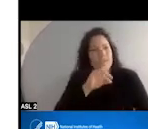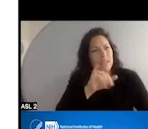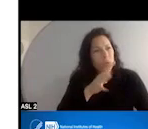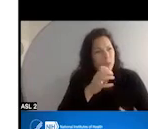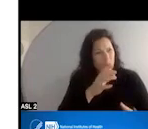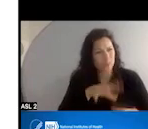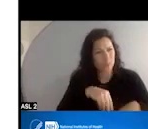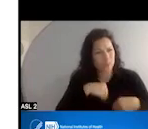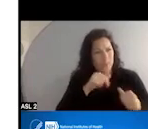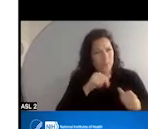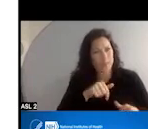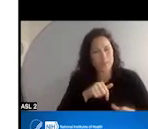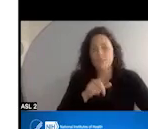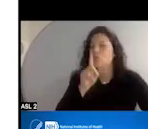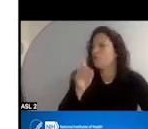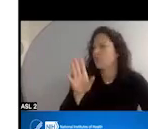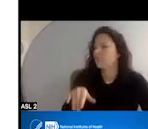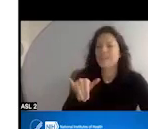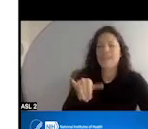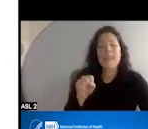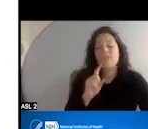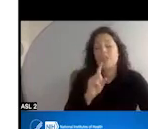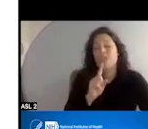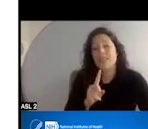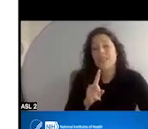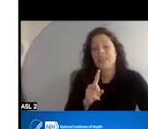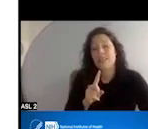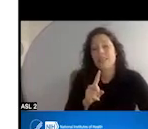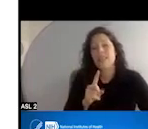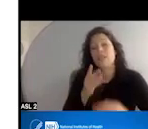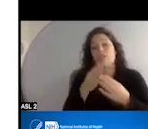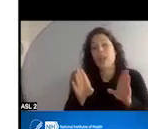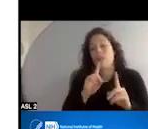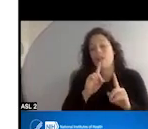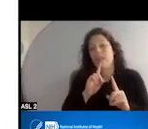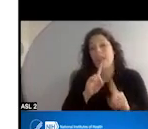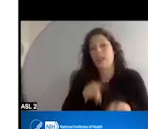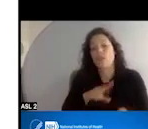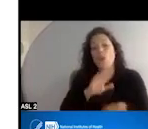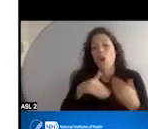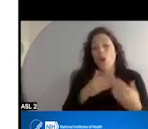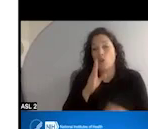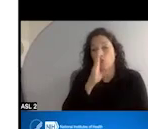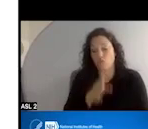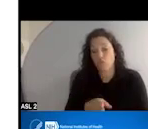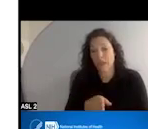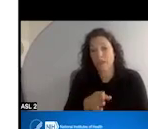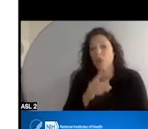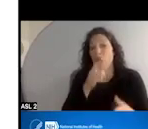Cindy Danielson: Sure. Yeah, so just in terms of a general answer, all direct costs that you are requesting for data management